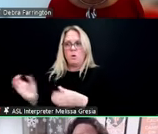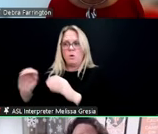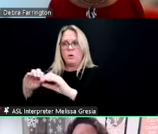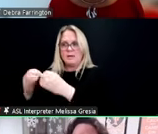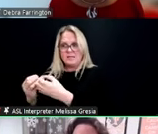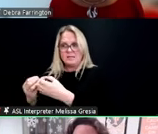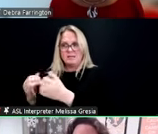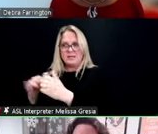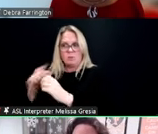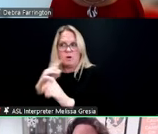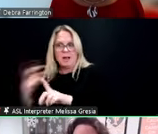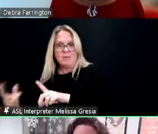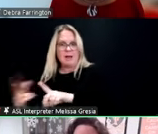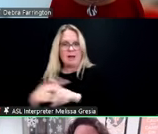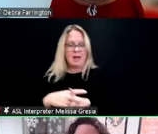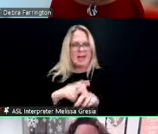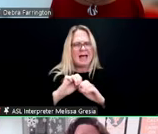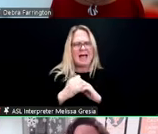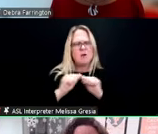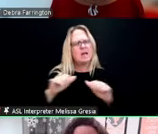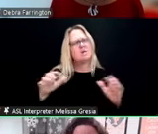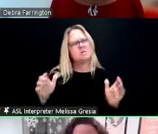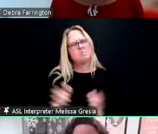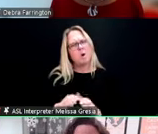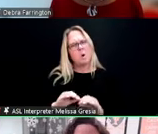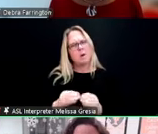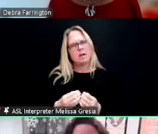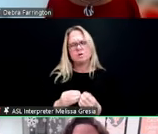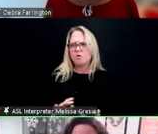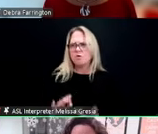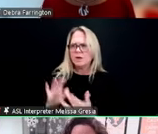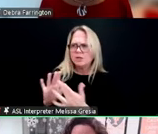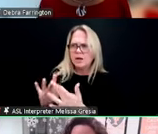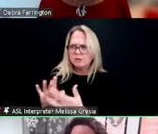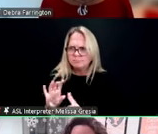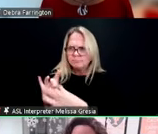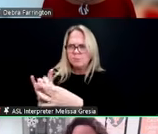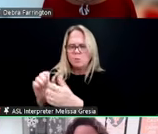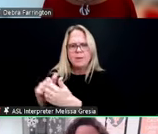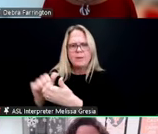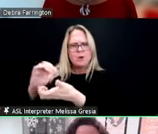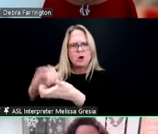how can these smaller community organizations reach out to get connected to a partner?